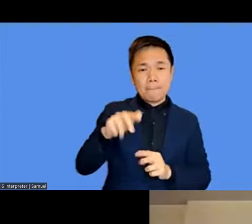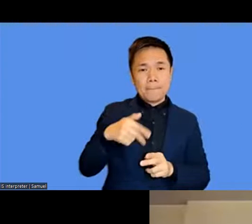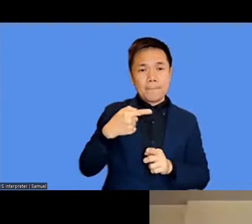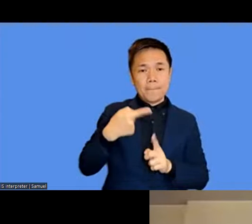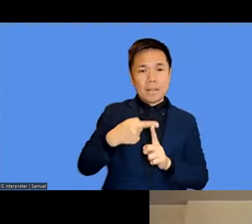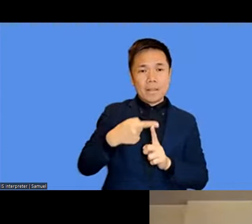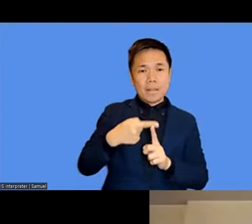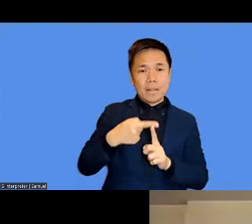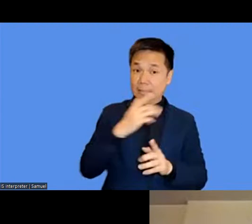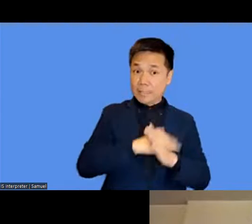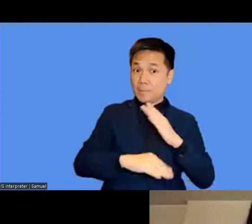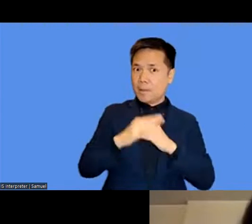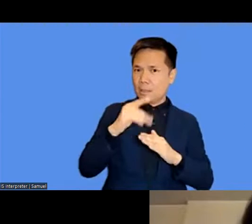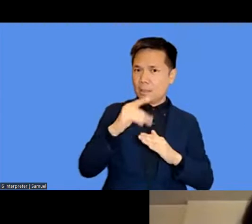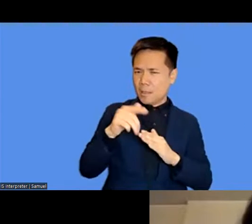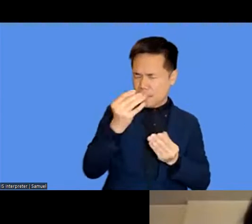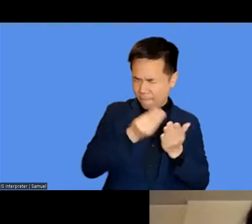Yeah, I think I will stop here.